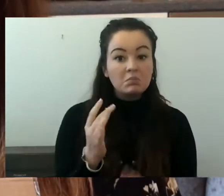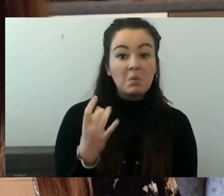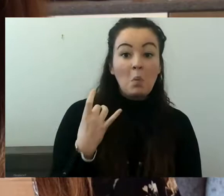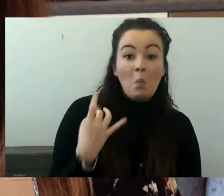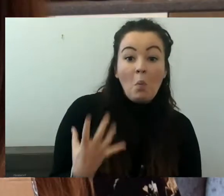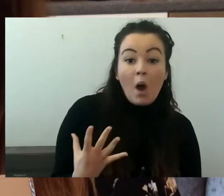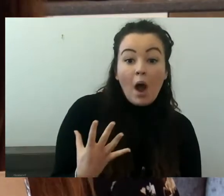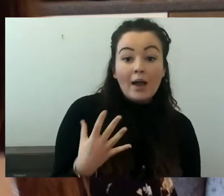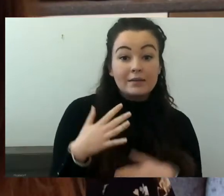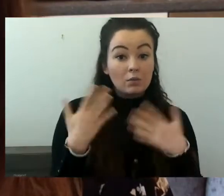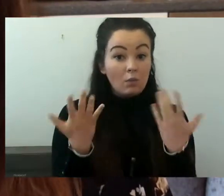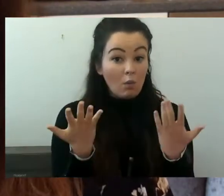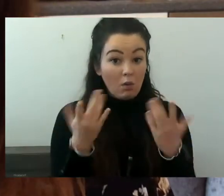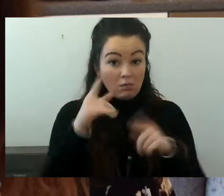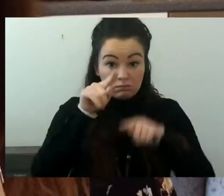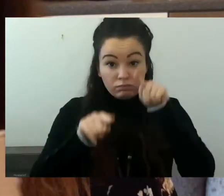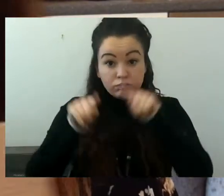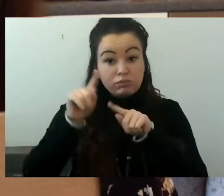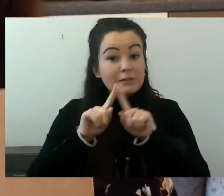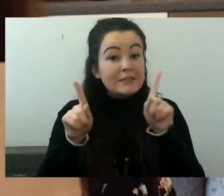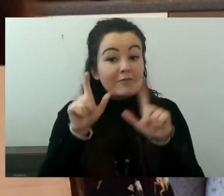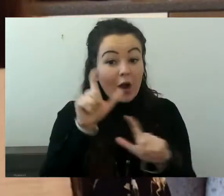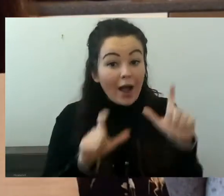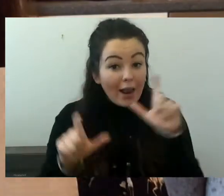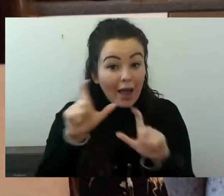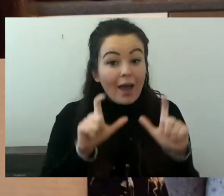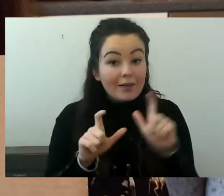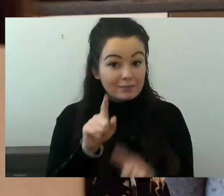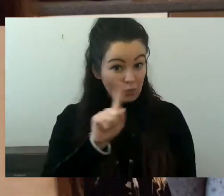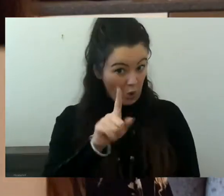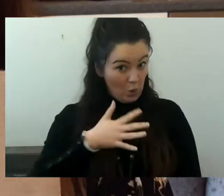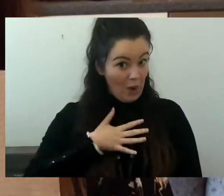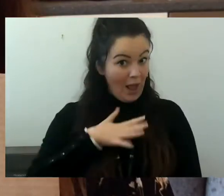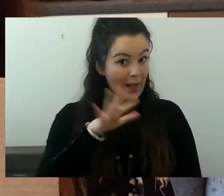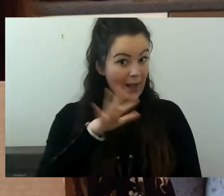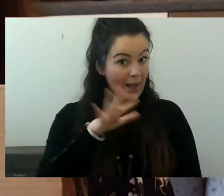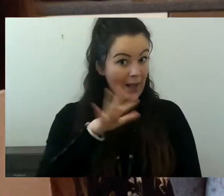be white or you can have it in a coloured sheet if you want whatever you like. Like I said I've